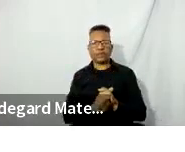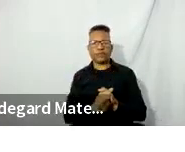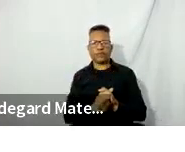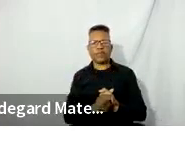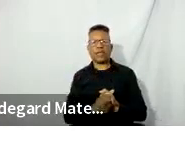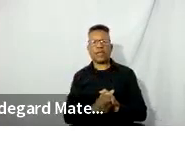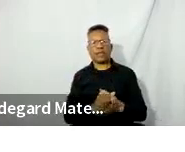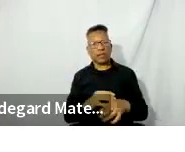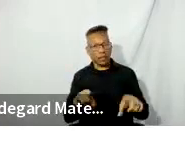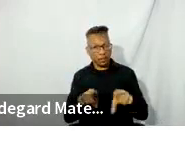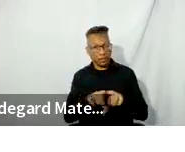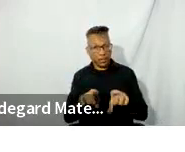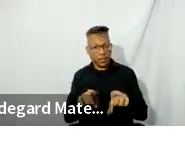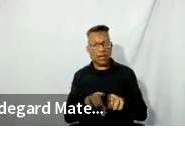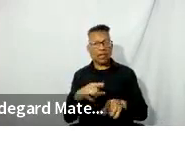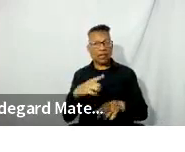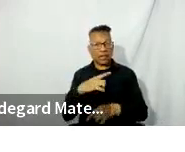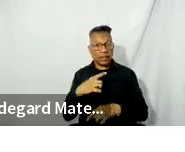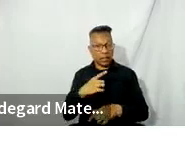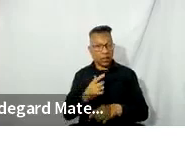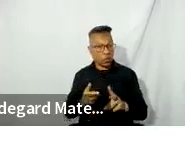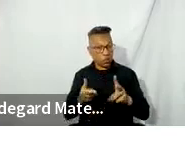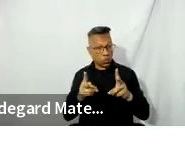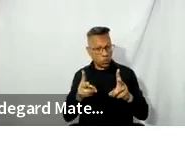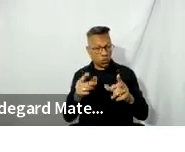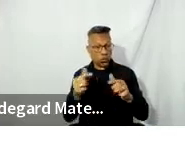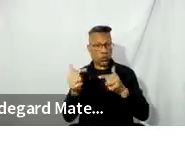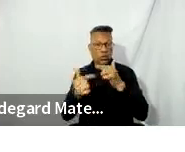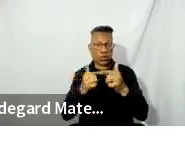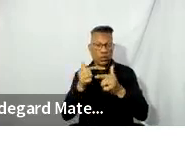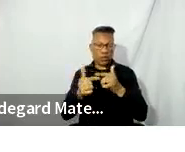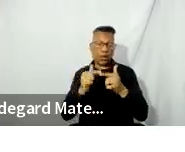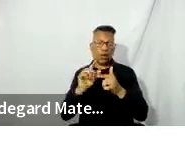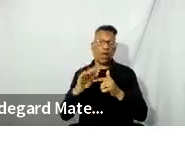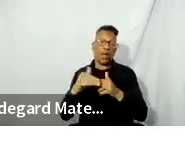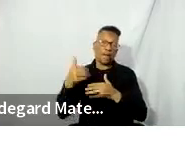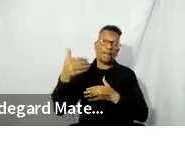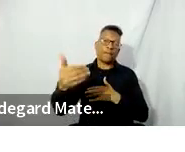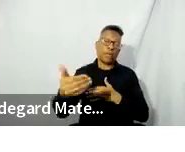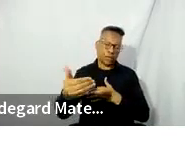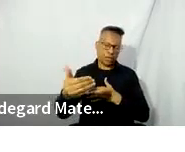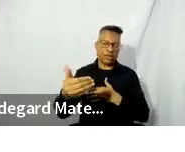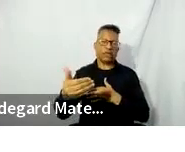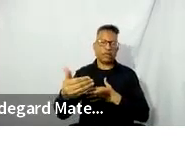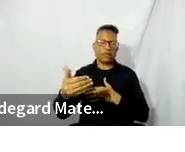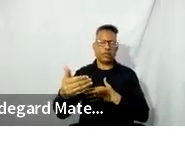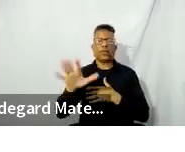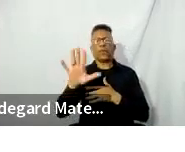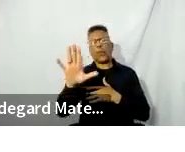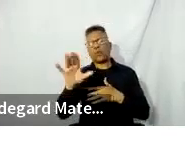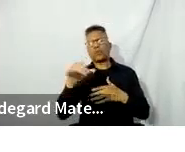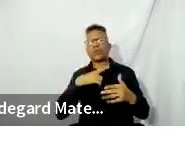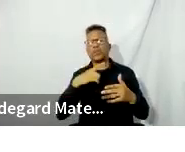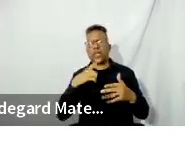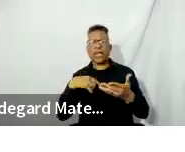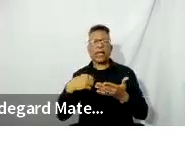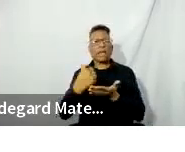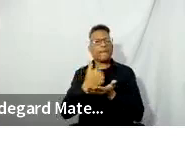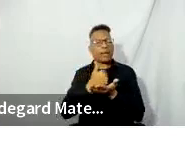law? Does it still persist? Throughout that later work, or are the grounds are they grounds for thinking that it, it was challenged that it, it was challenged or or left behind